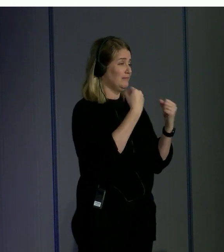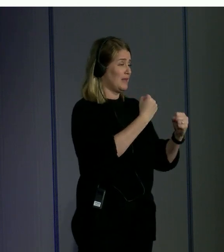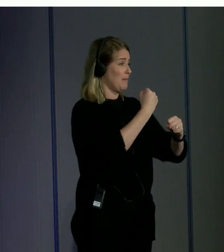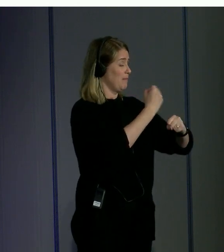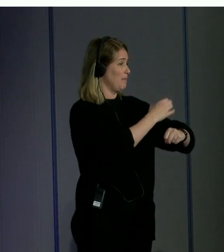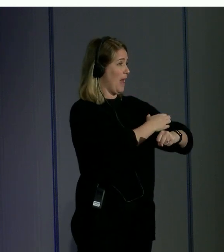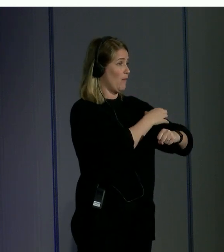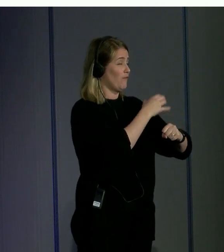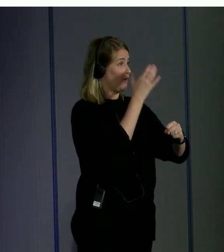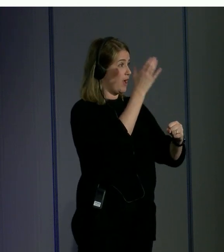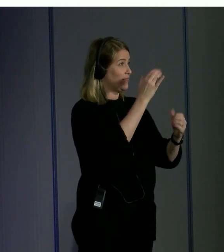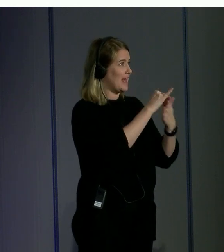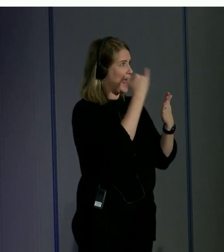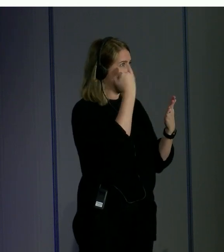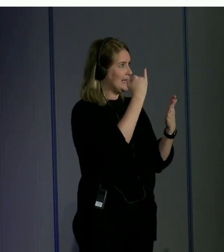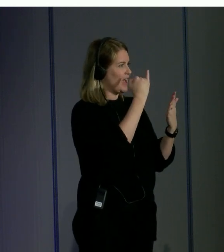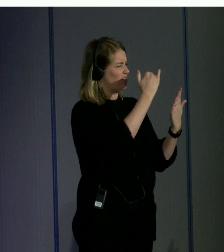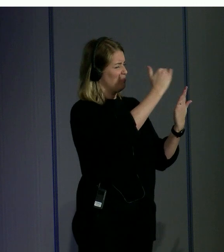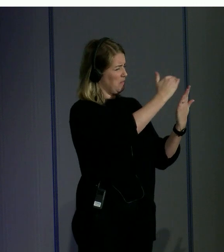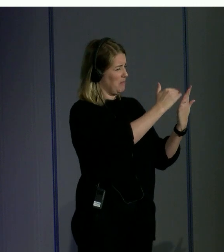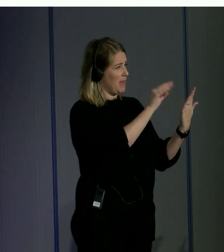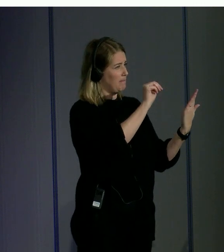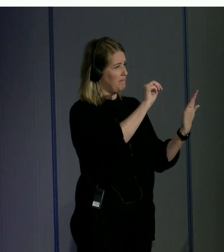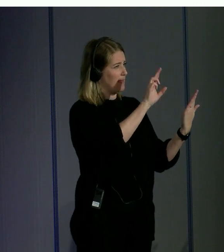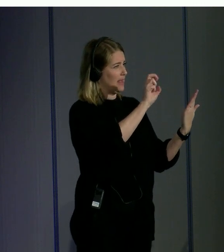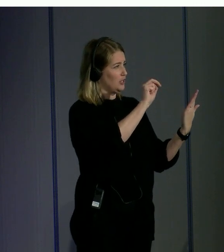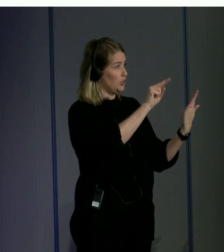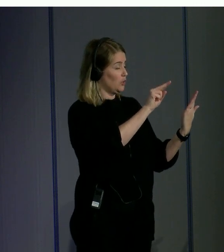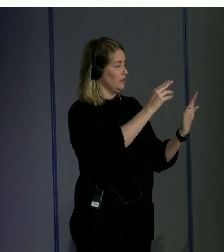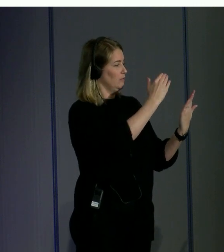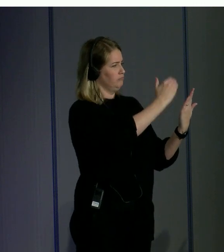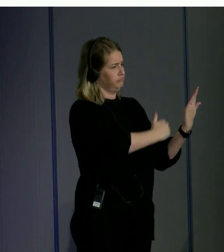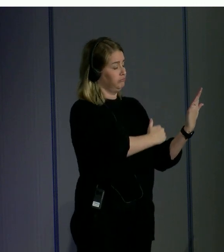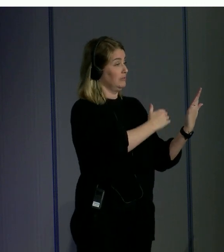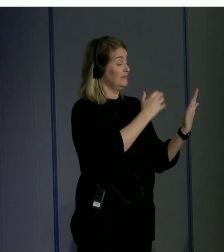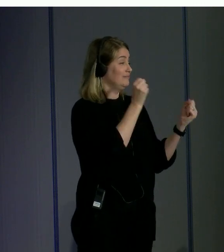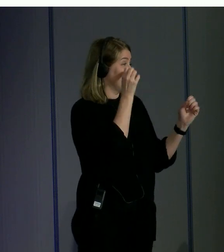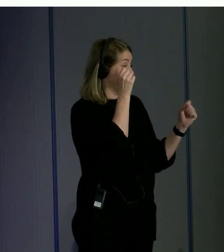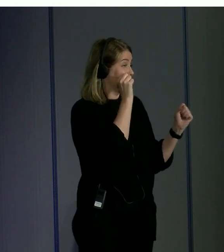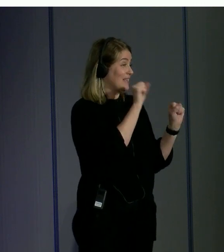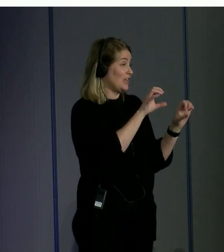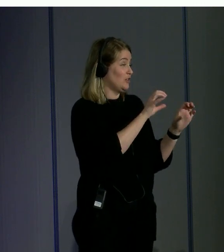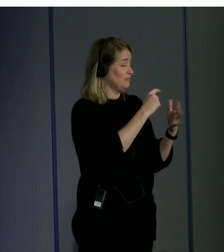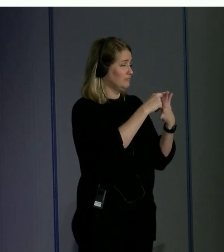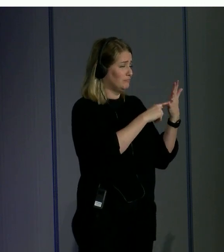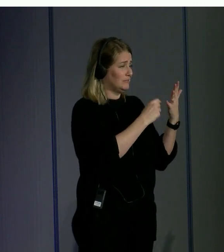This idea of the mega-menu is amazing. And can do all sorts of complicated things.